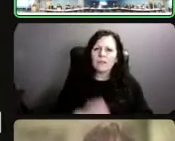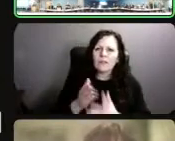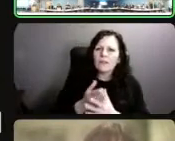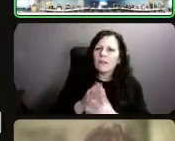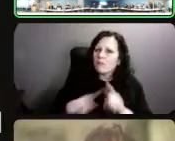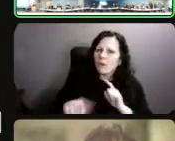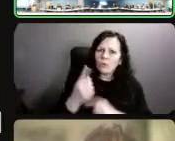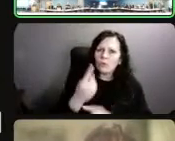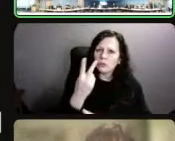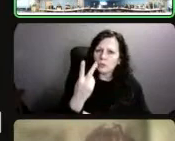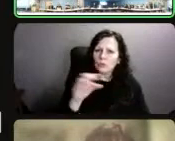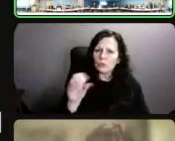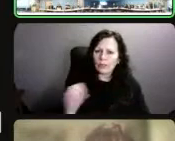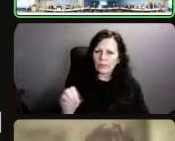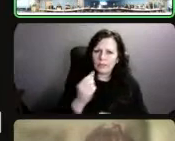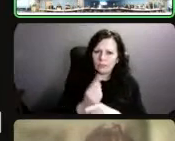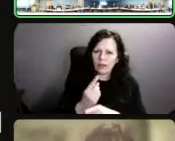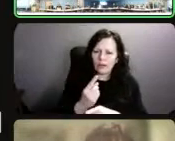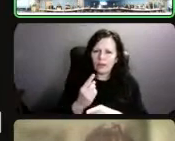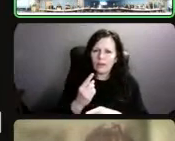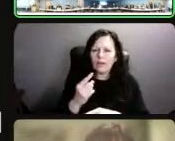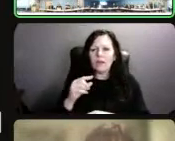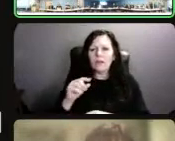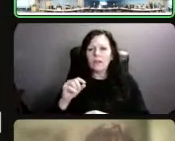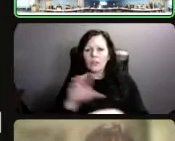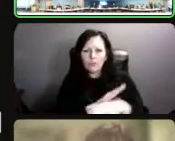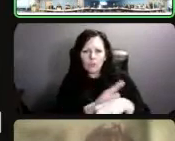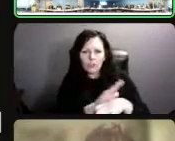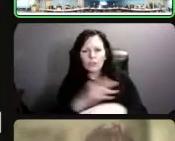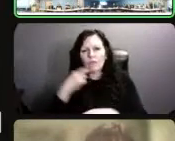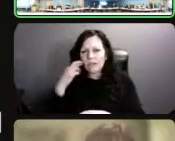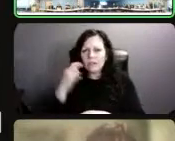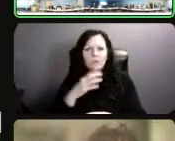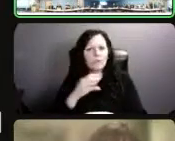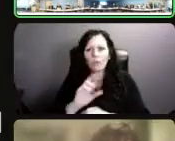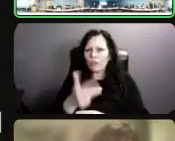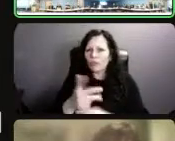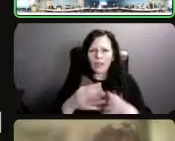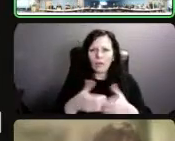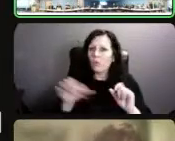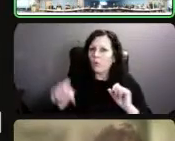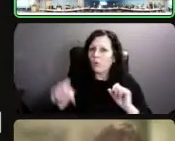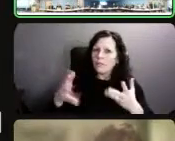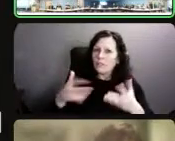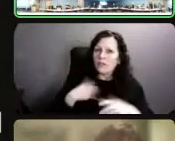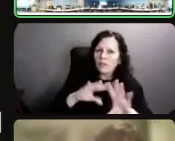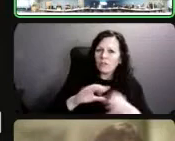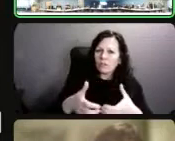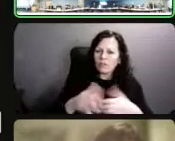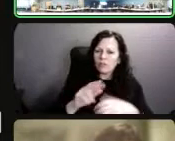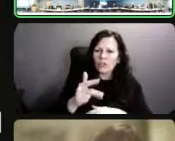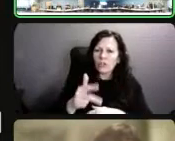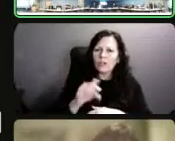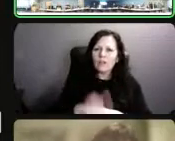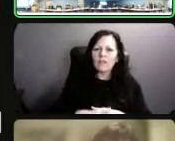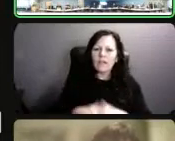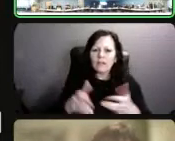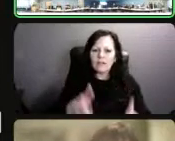I CAN FOLLOW IT IN.